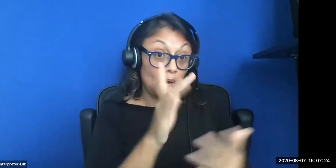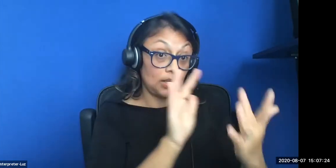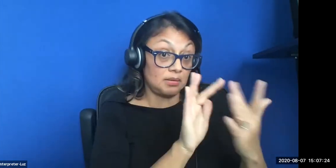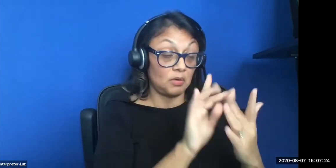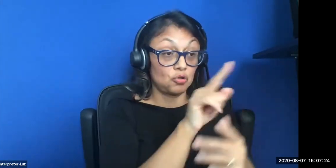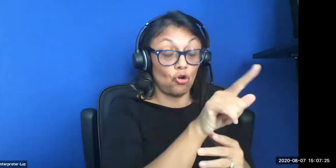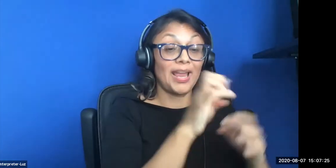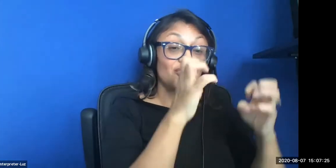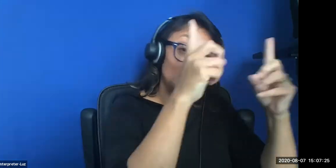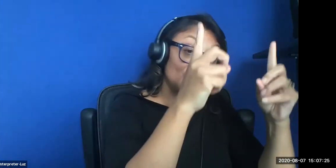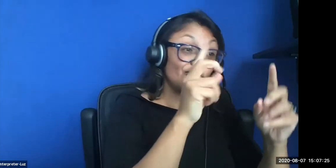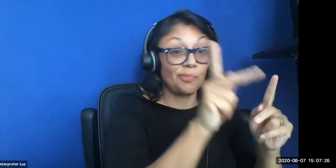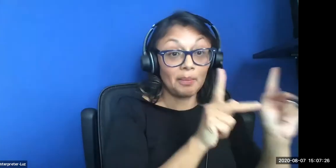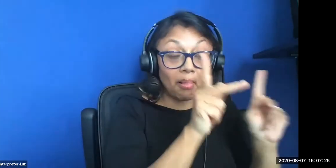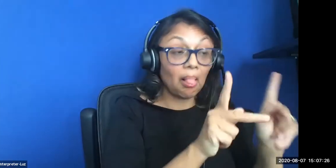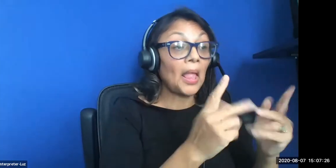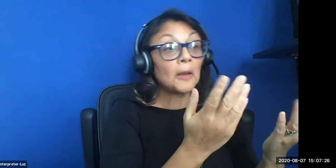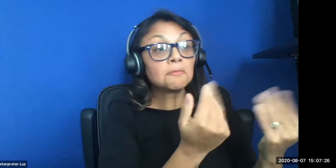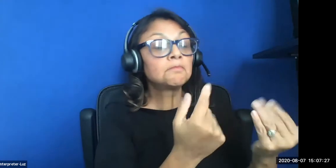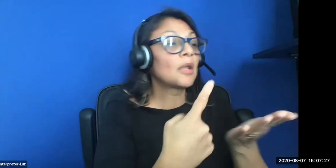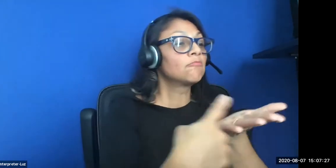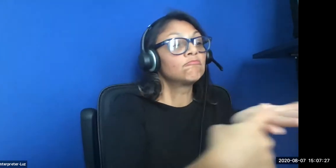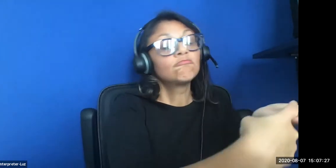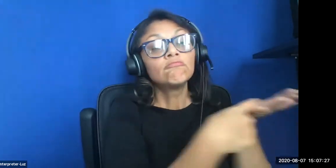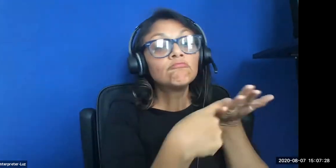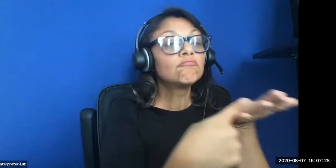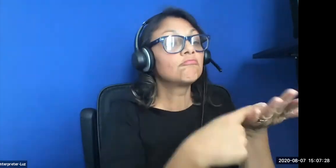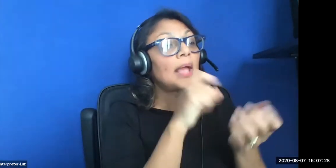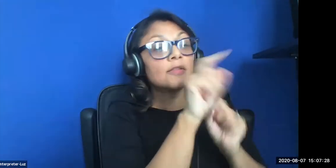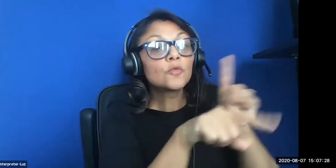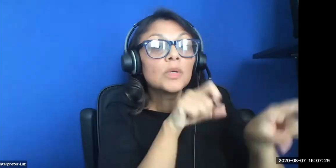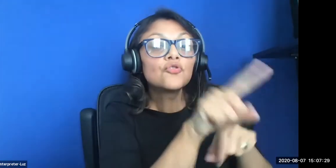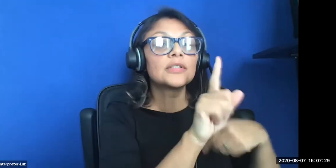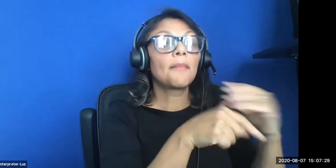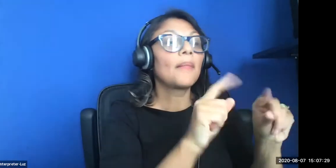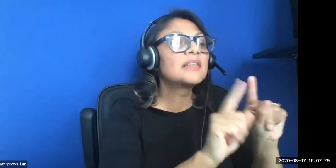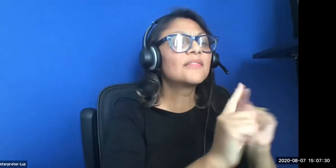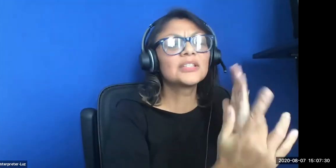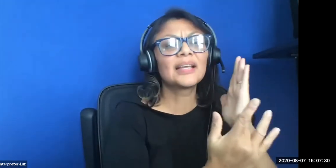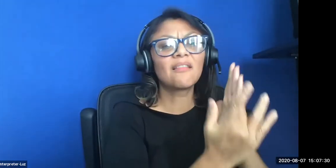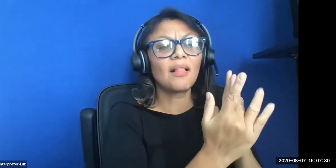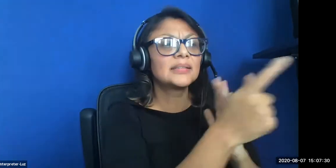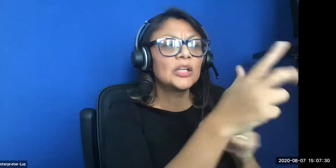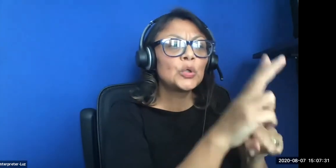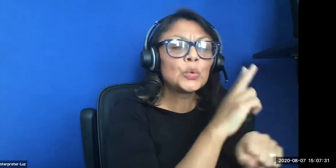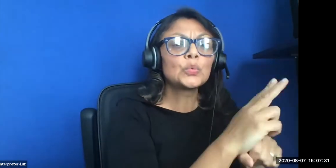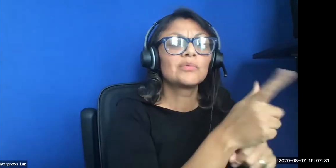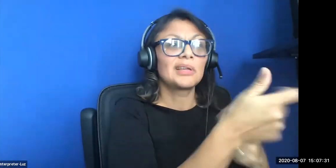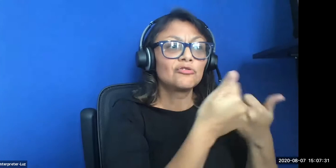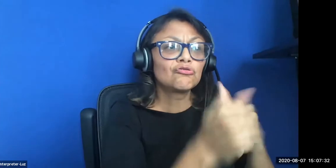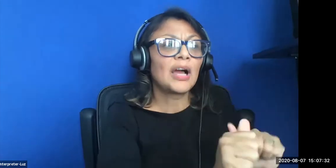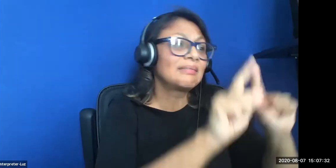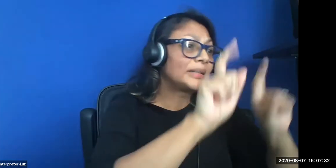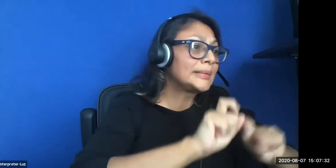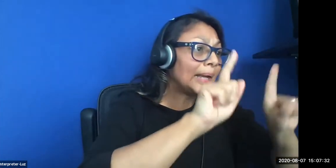Channelle Charest: Folks, and just kind of brainstorm or ask questions about the different technology solutions that we've tried the things that maybe haven't worked for us in the past.